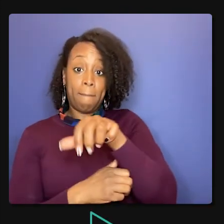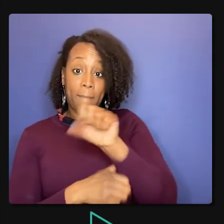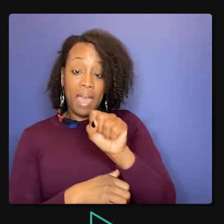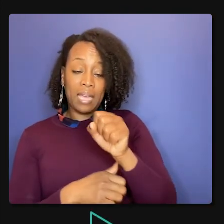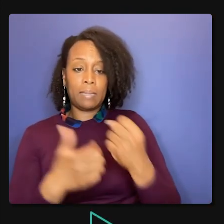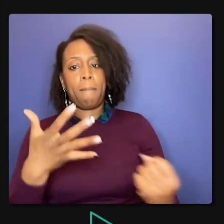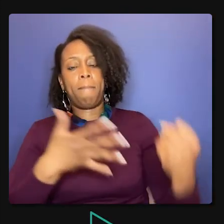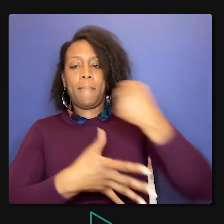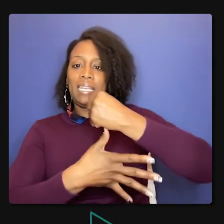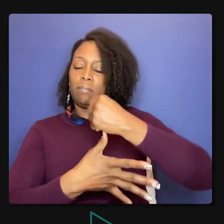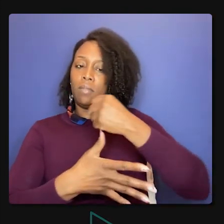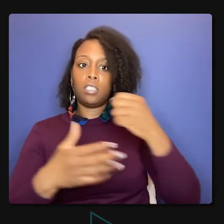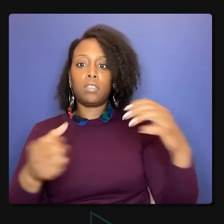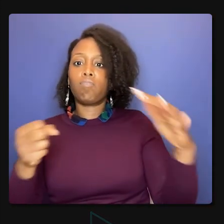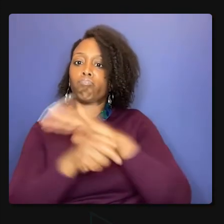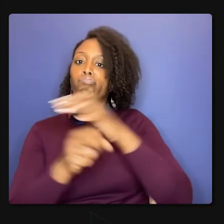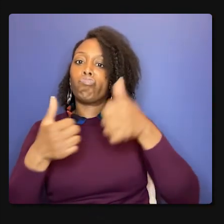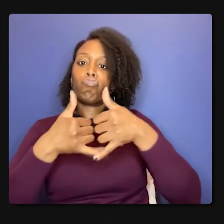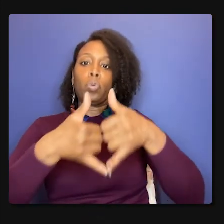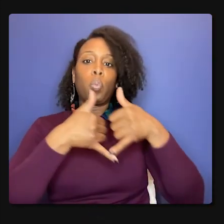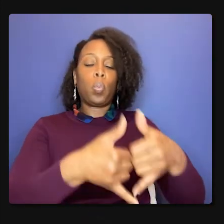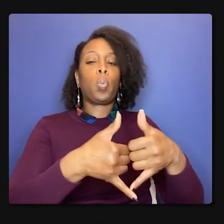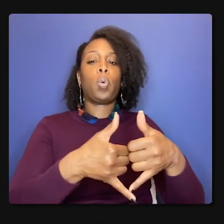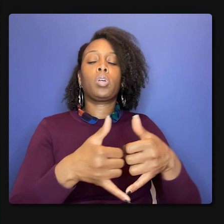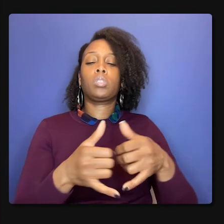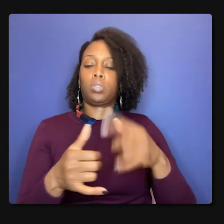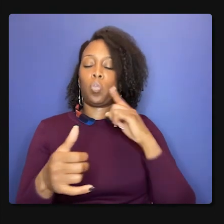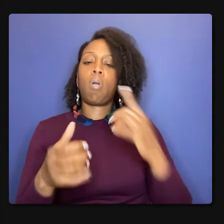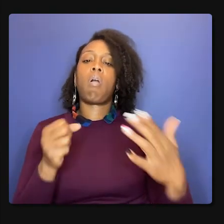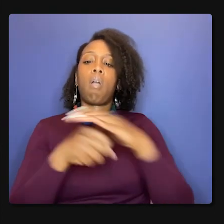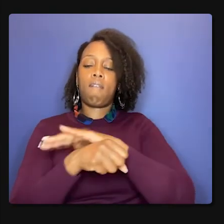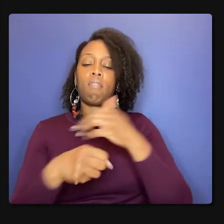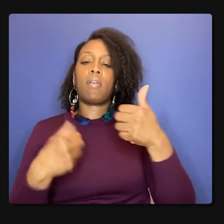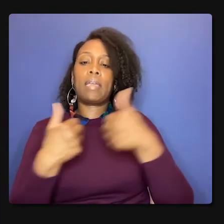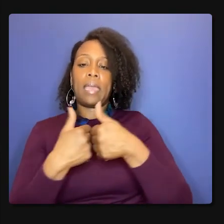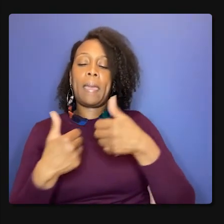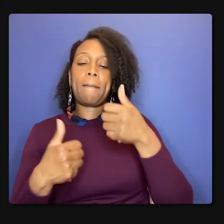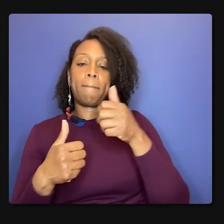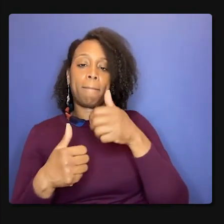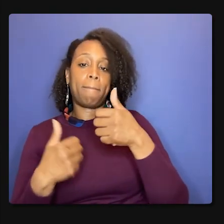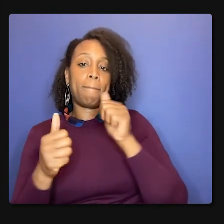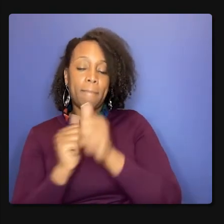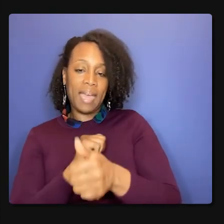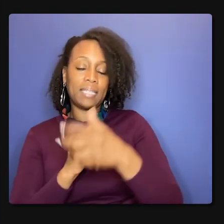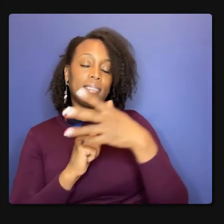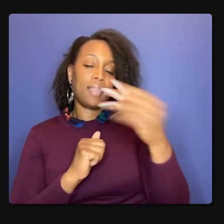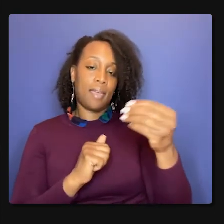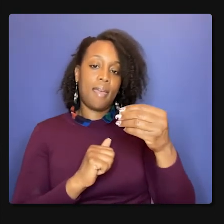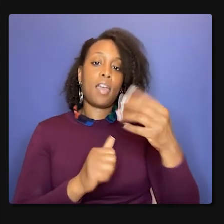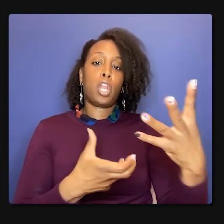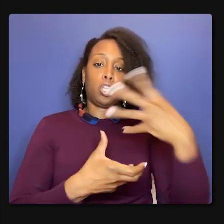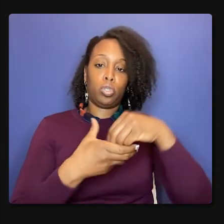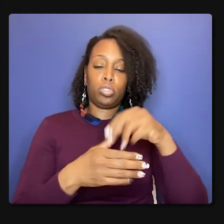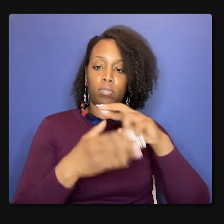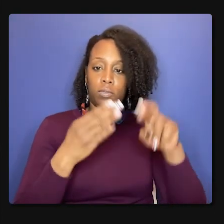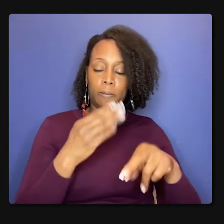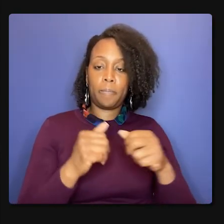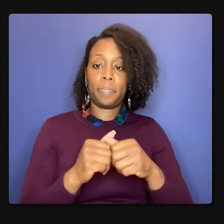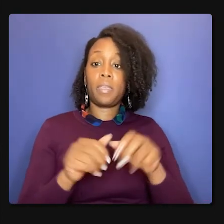Game Pass and Maximizing Total Rewards will cover the Game Pass inclusion process. And intro to ID@Azure